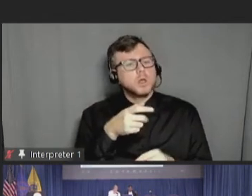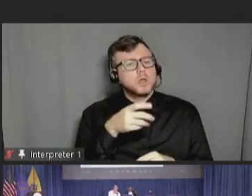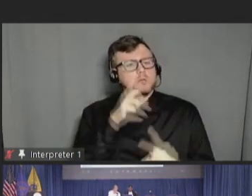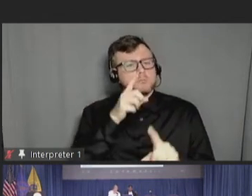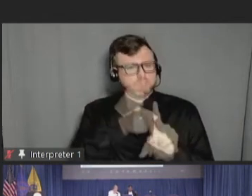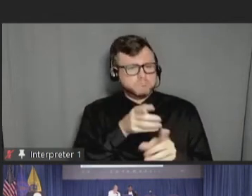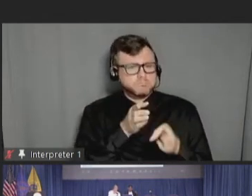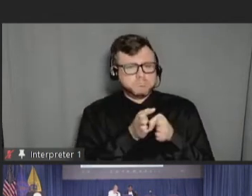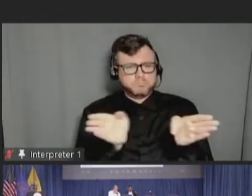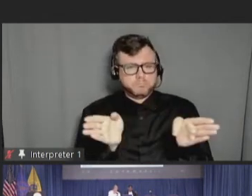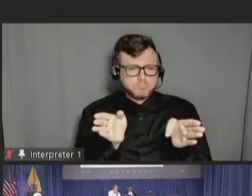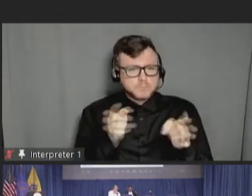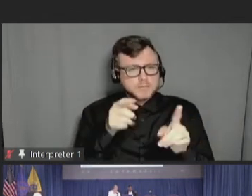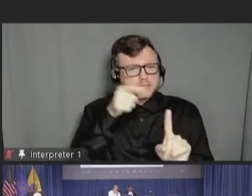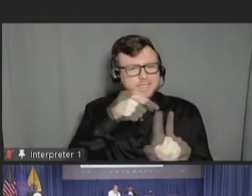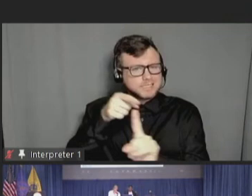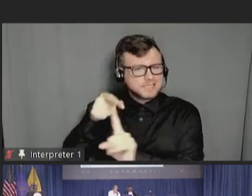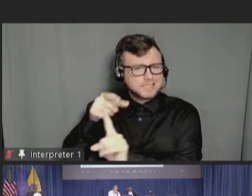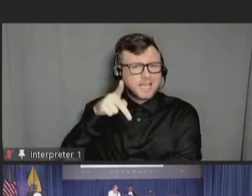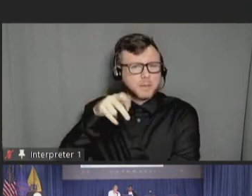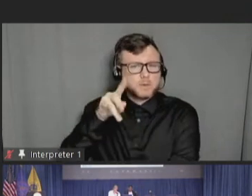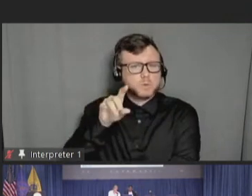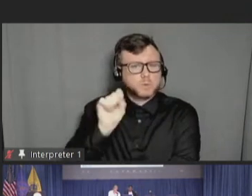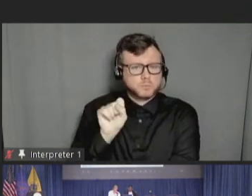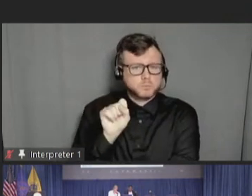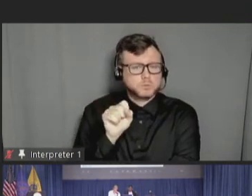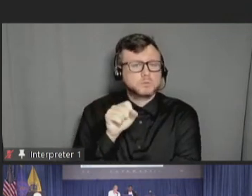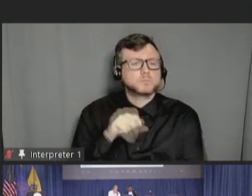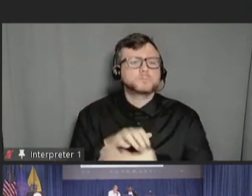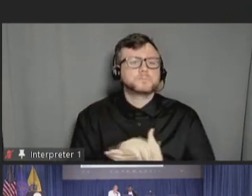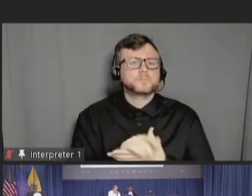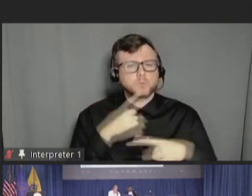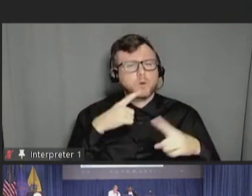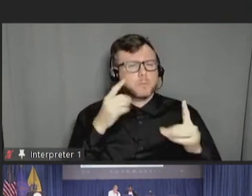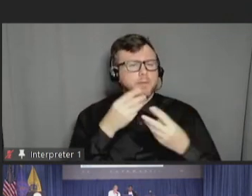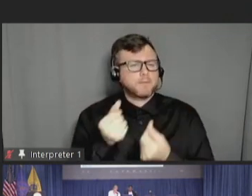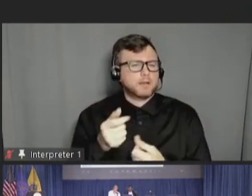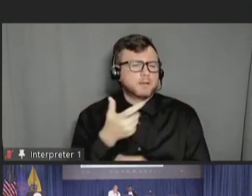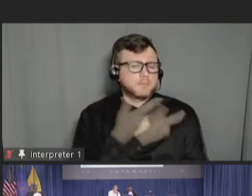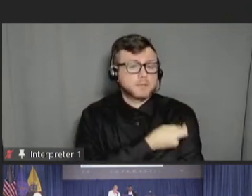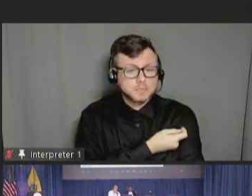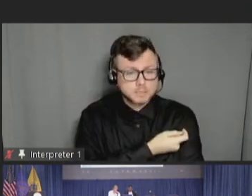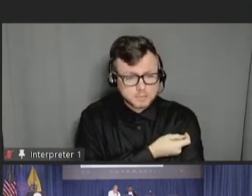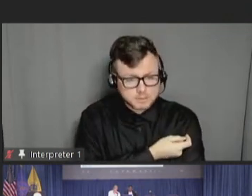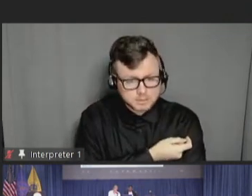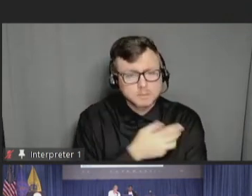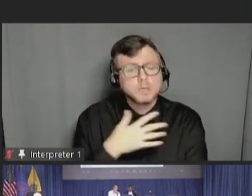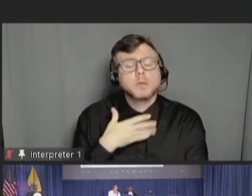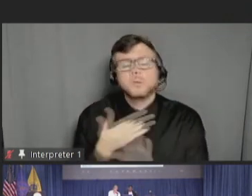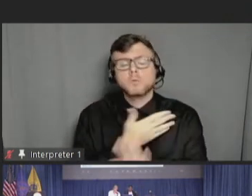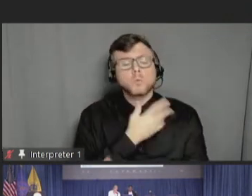protective vaccine. Now, before discussing some of the work that we have been doing,